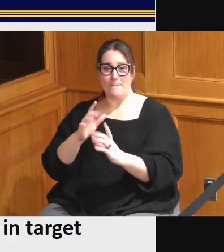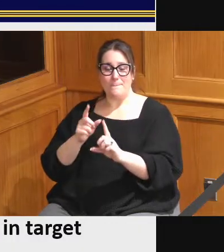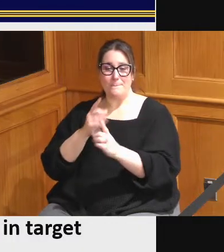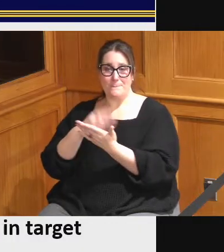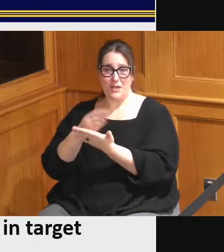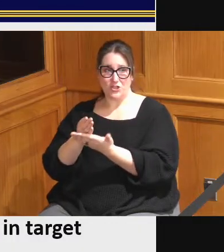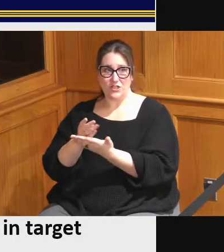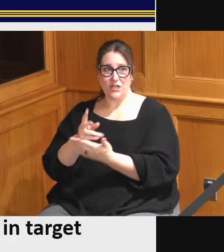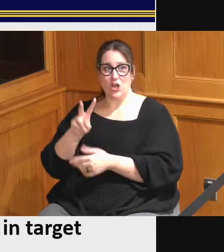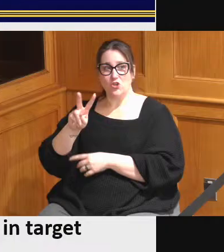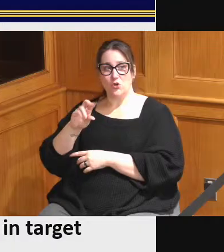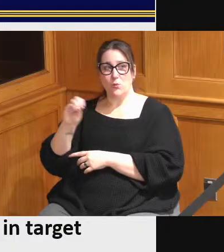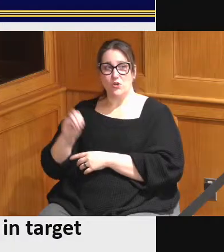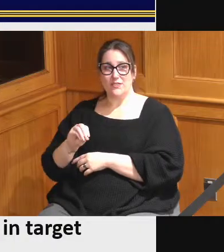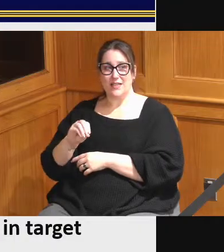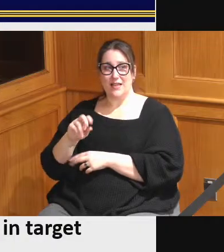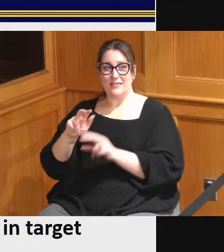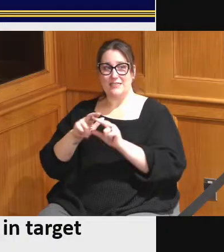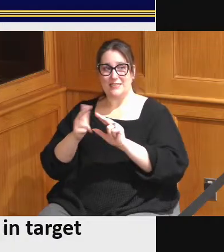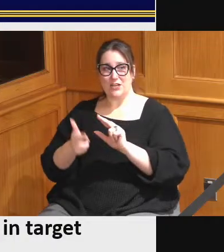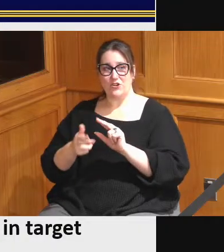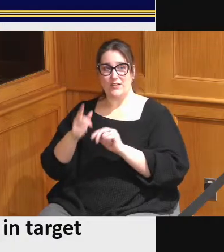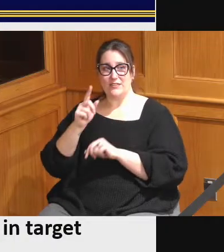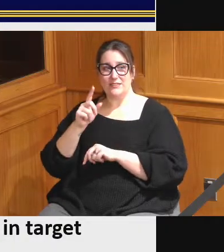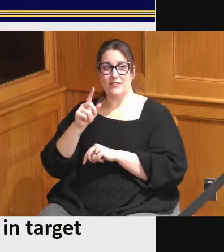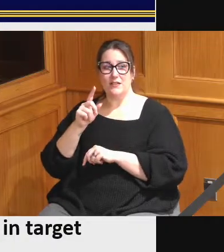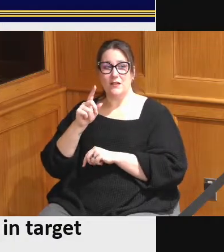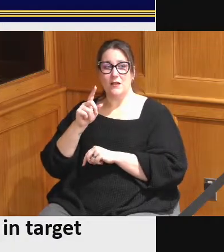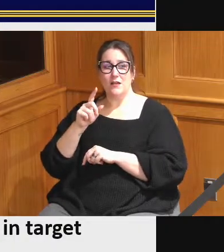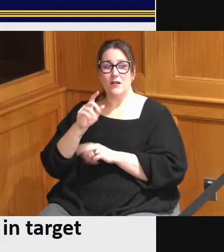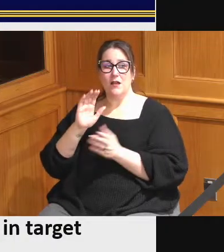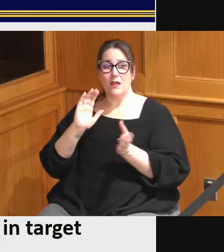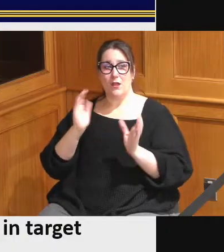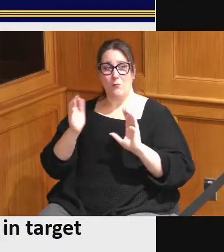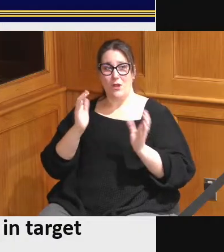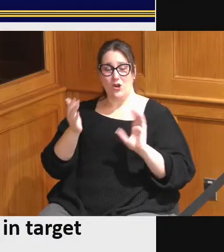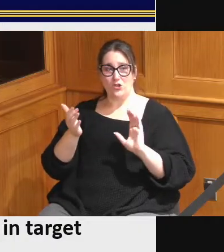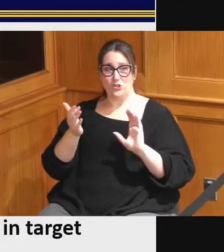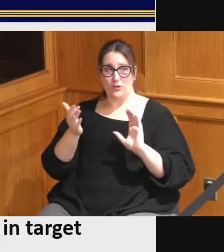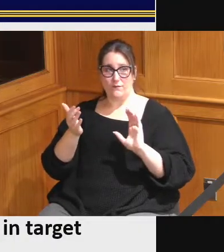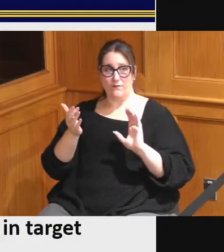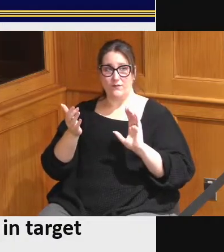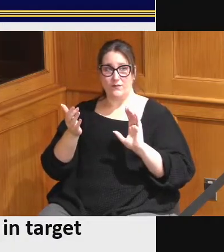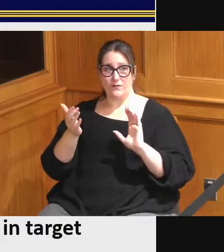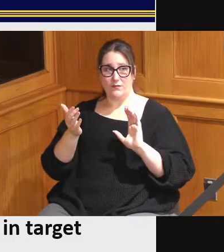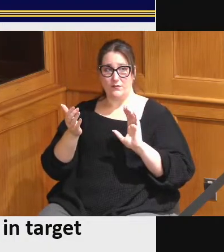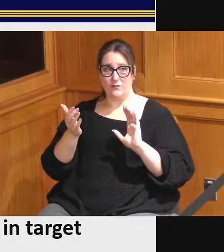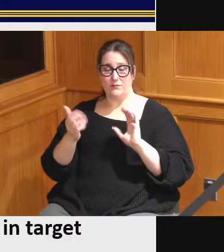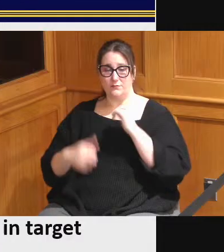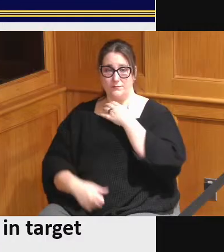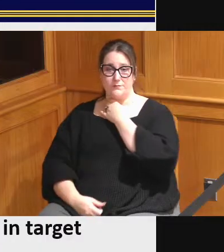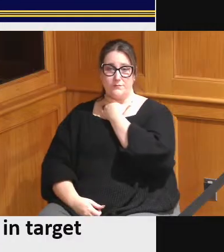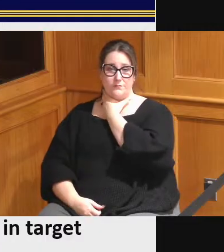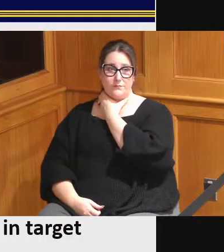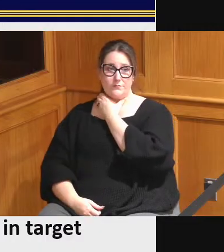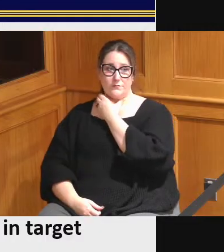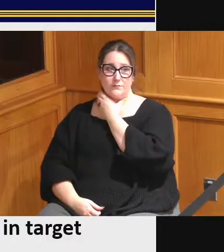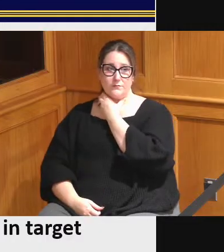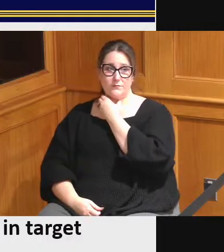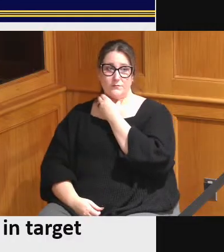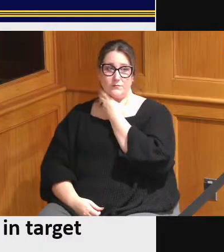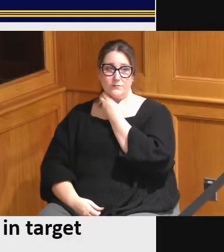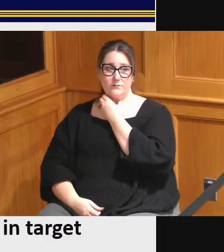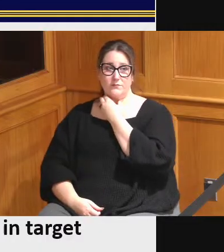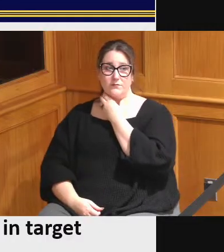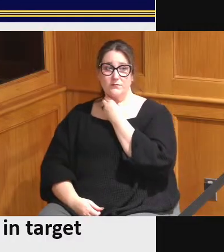decrease in the 2026 based on 2025 expenditures of 100 million. So what you'll see there is we needed